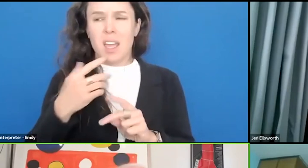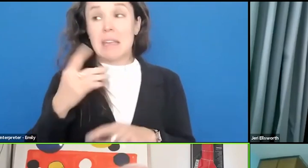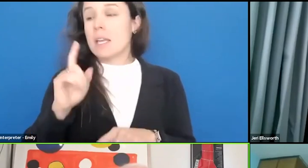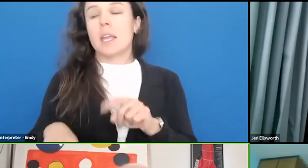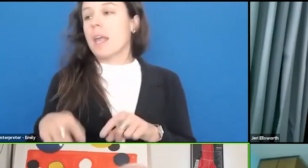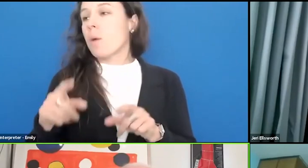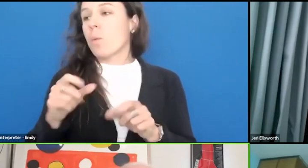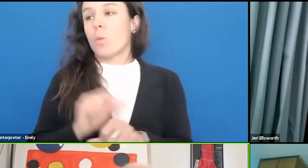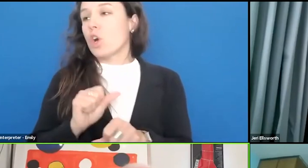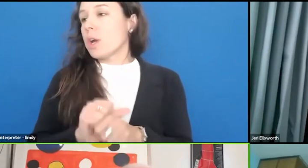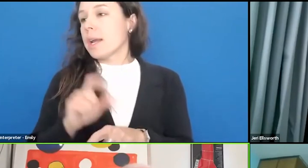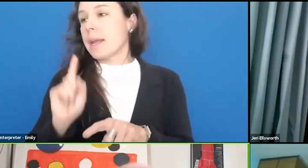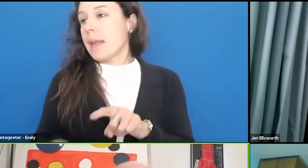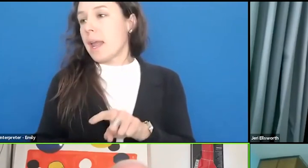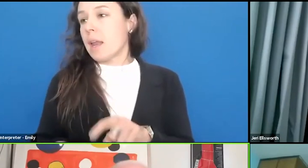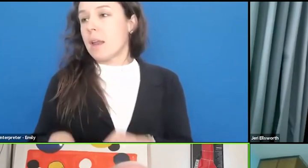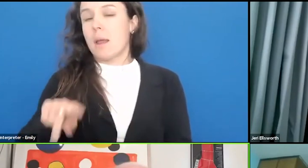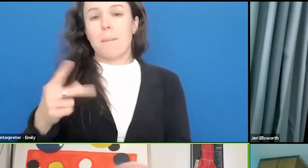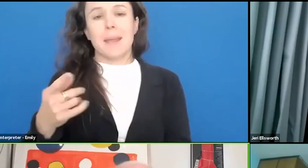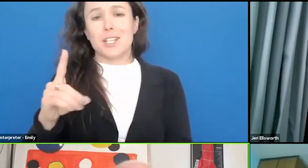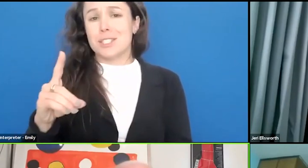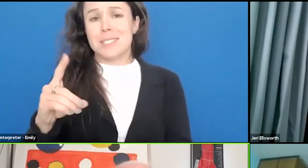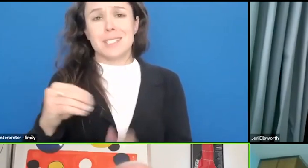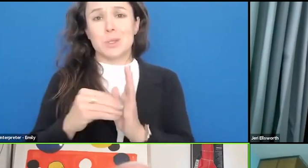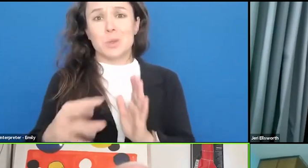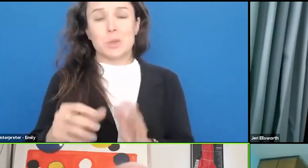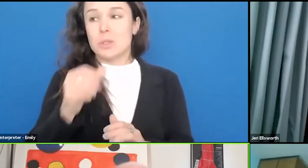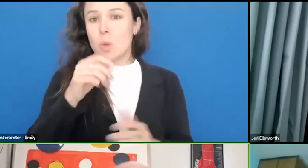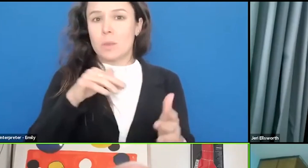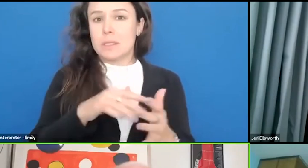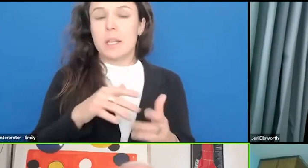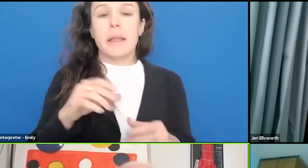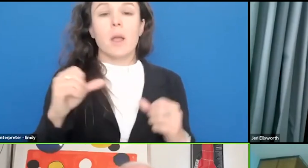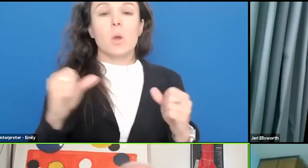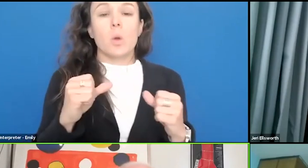PhD students don't study it. Cold fusion a whole bunch of other things, sometimes with good reason,